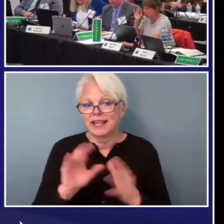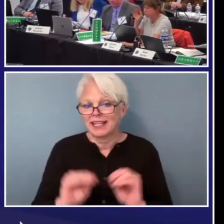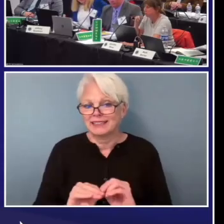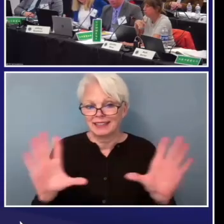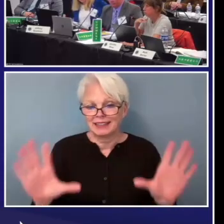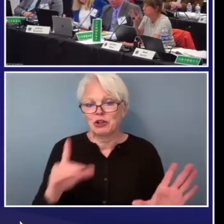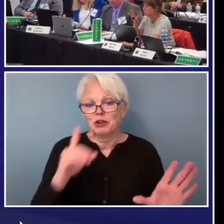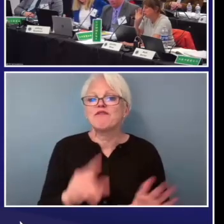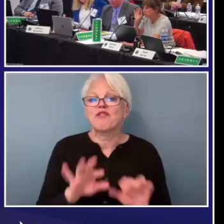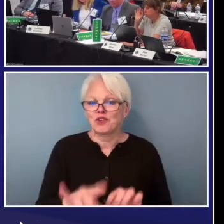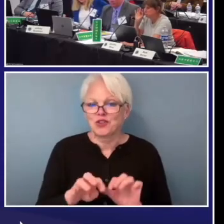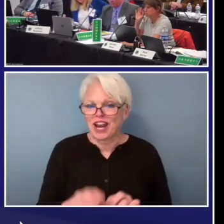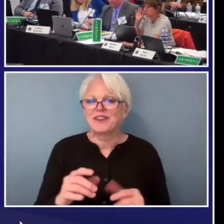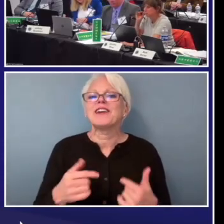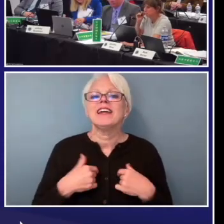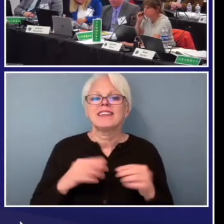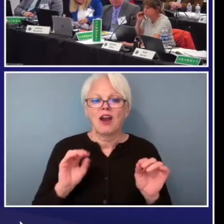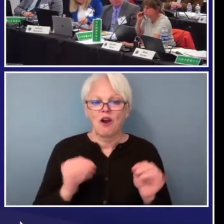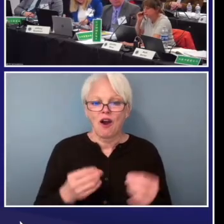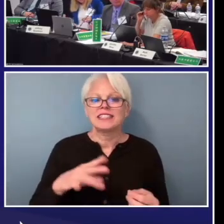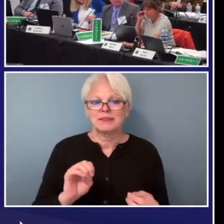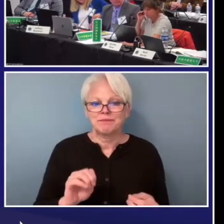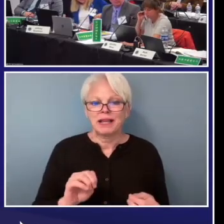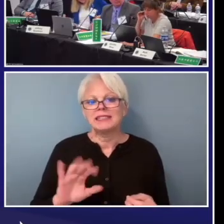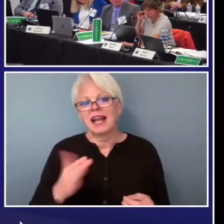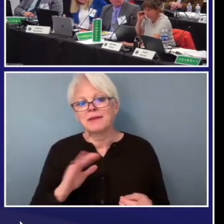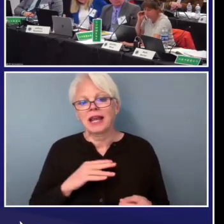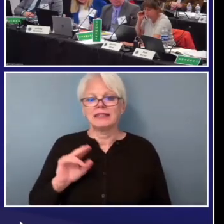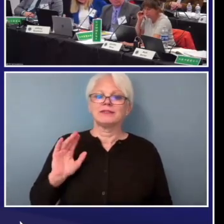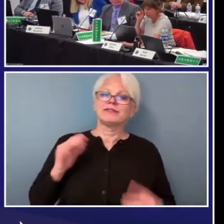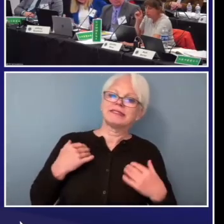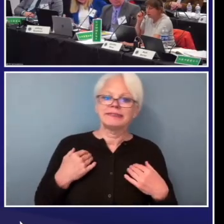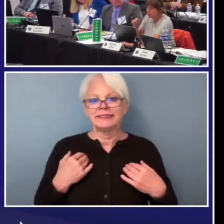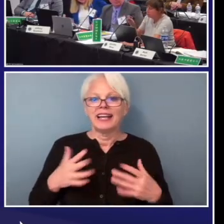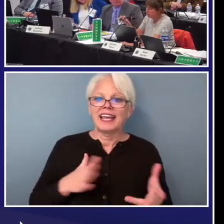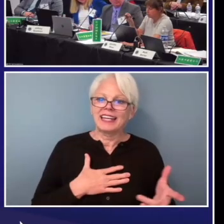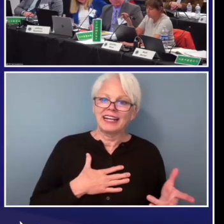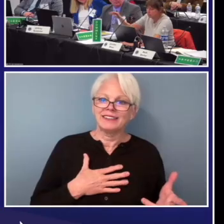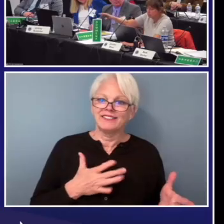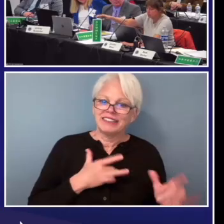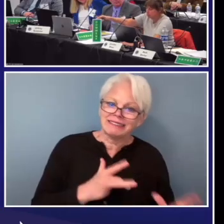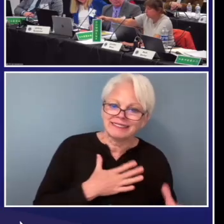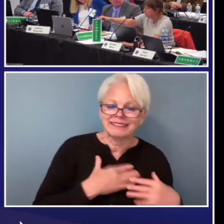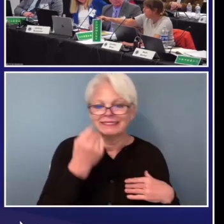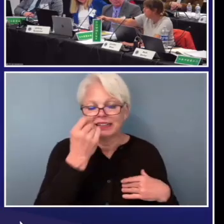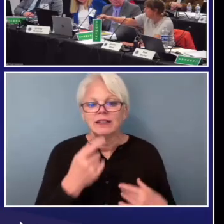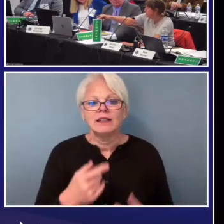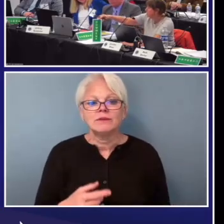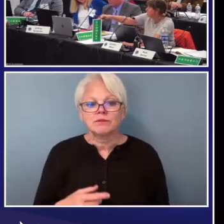that it, the office space piece. I'm fairly agnostic and maybe even sympathetic. I did have my tent up because of 11 on